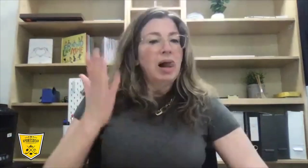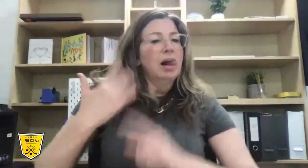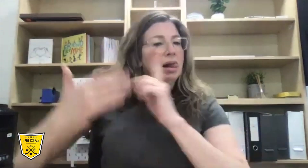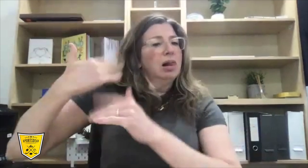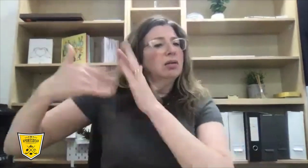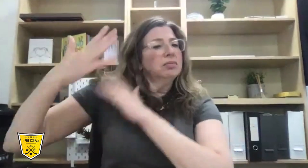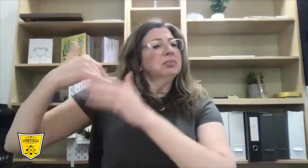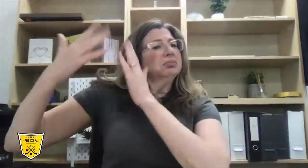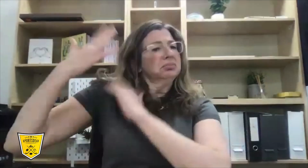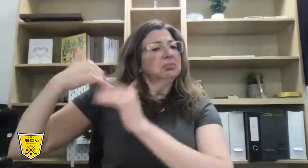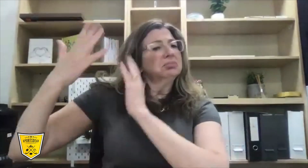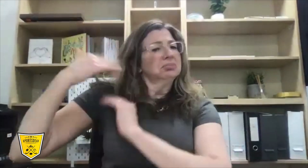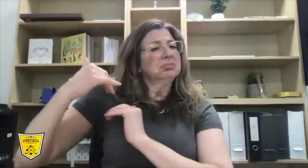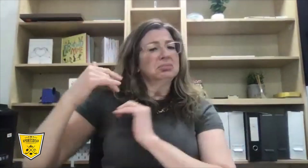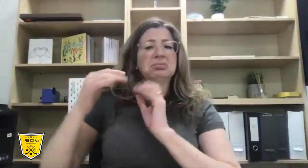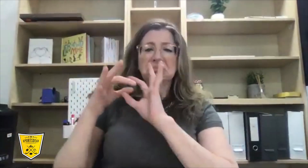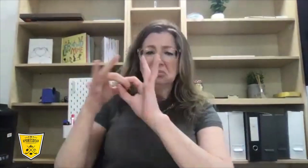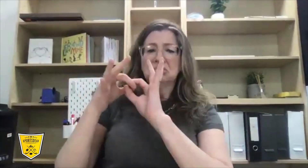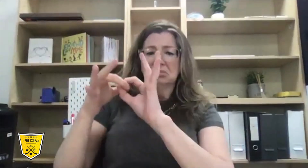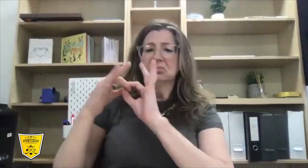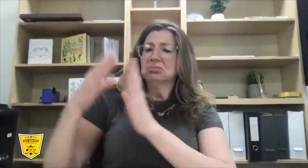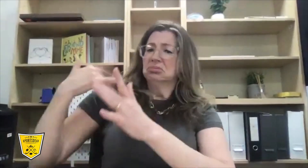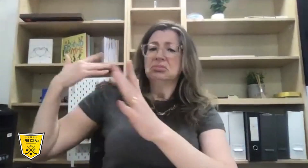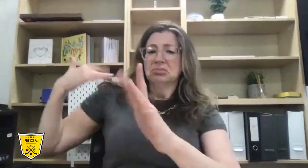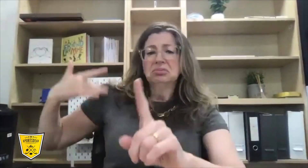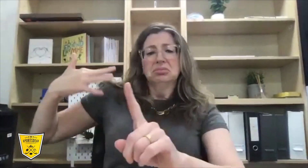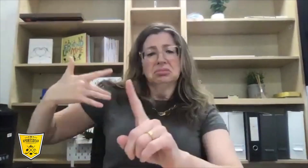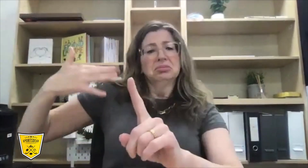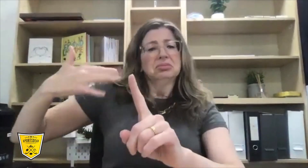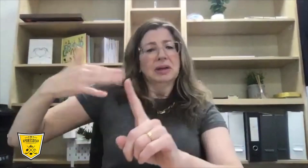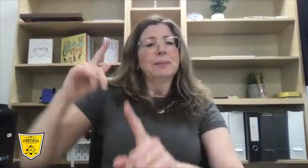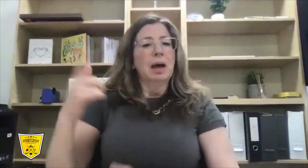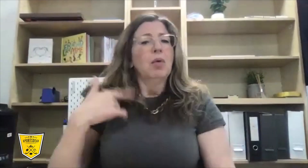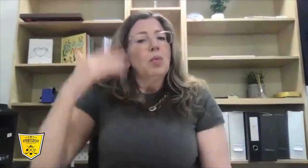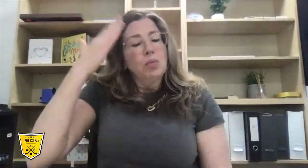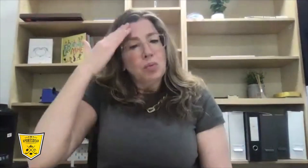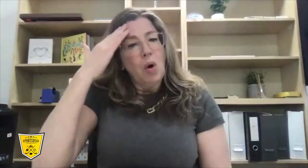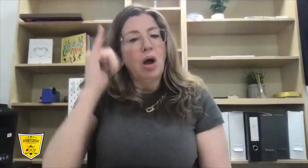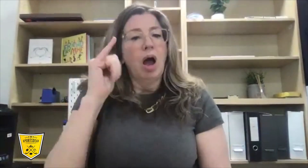We have had relations in the past which continue but we know